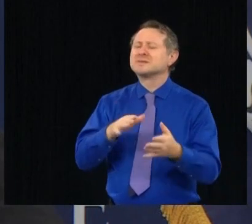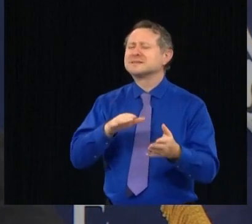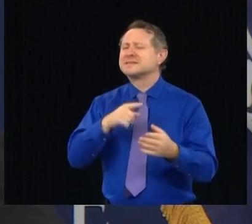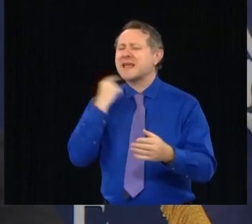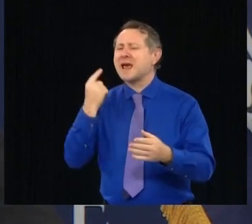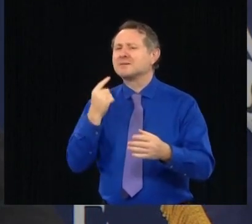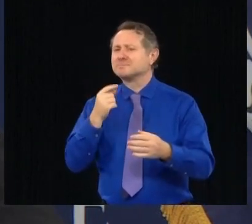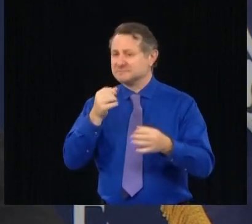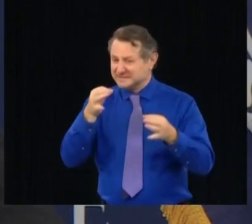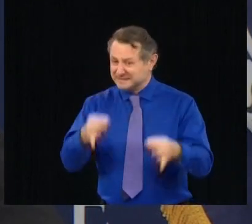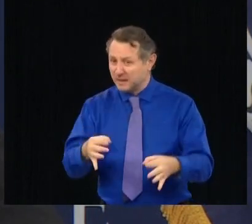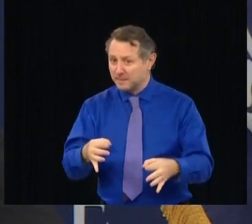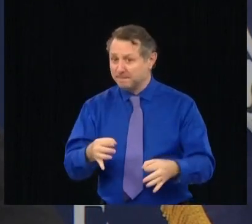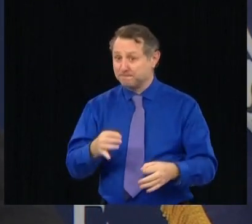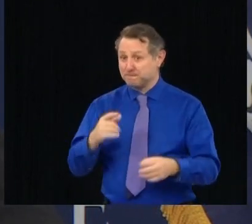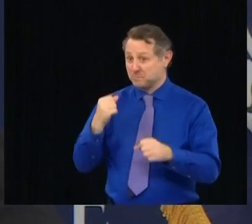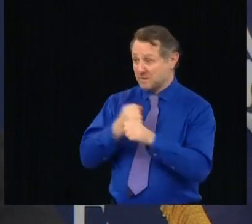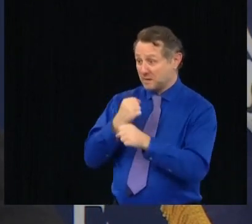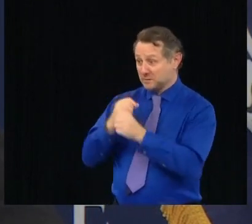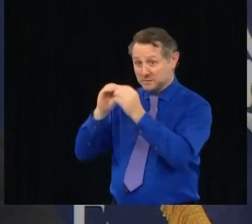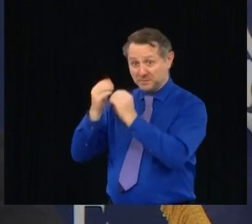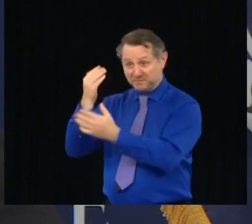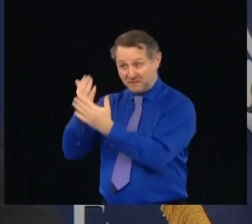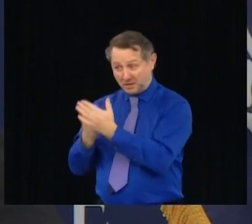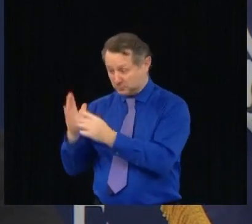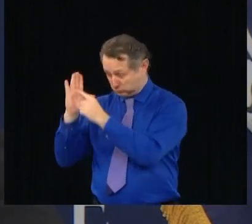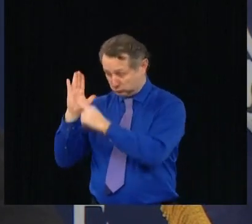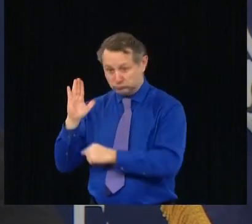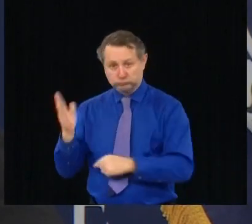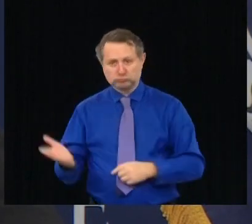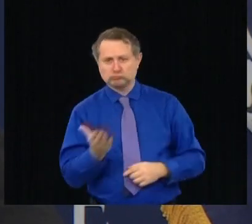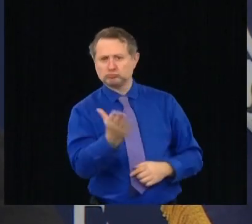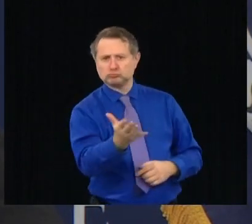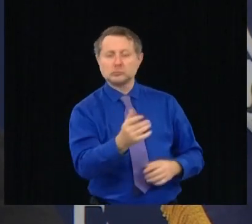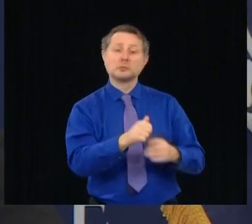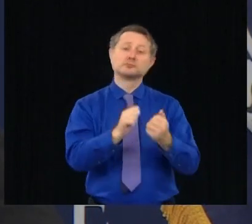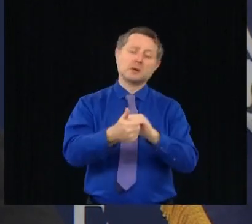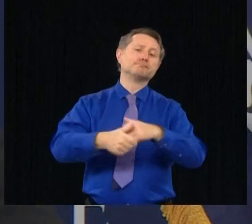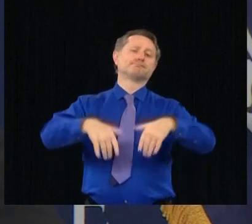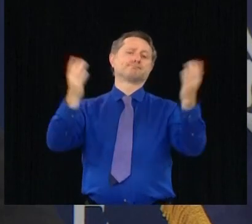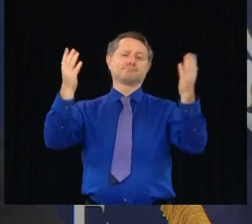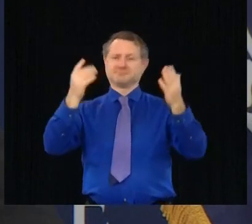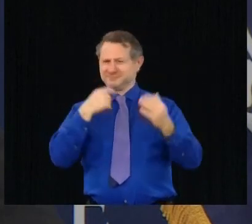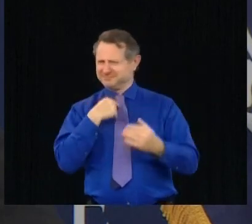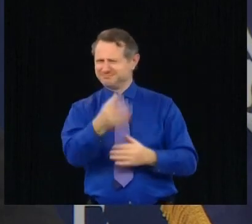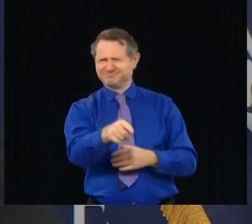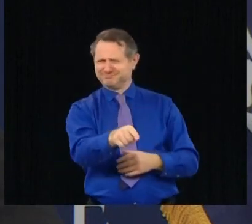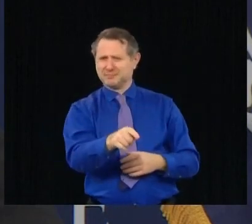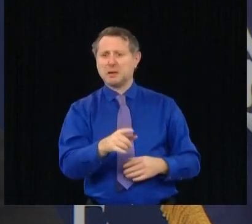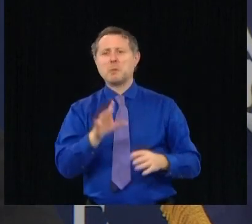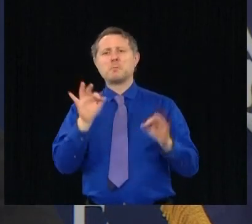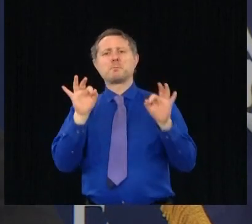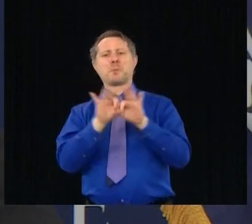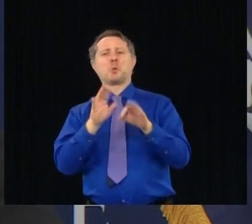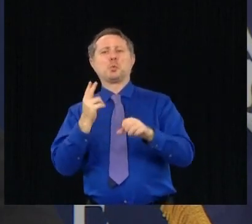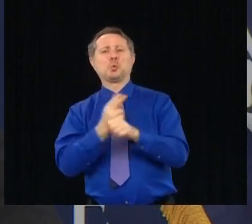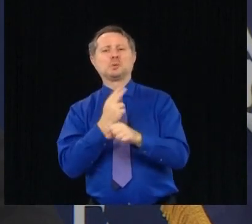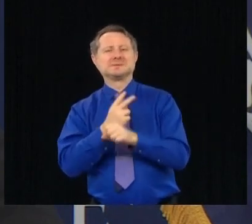GIVE ME THE DROP DEAD DATE AND I WILL MAKE THE DECISION BASED ON